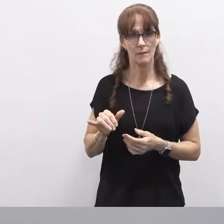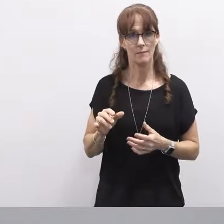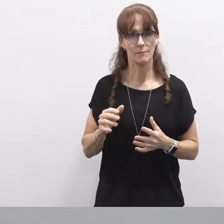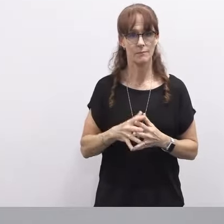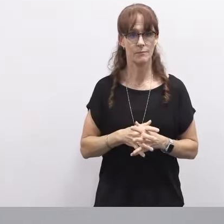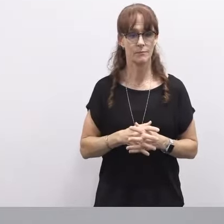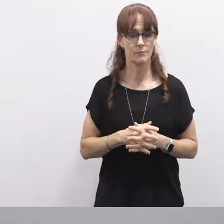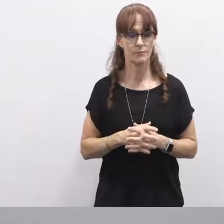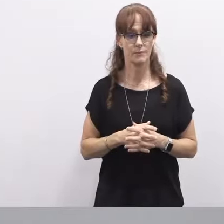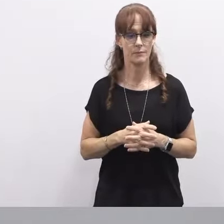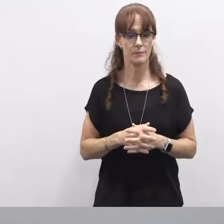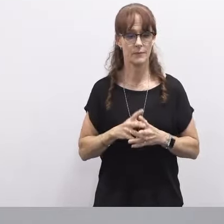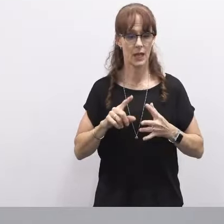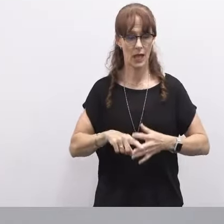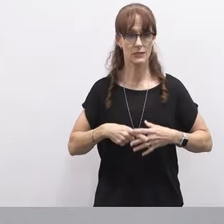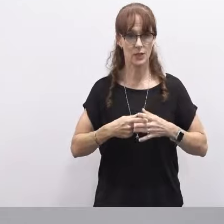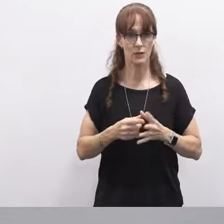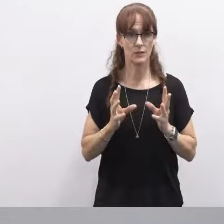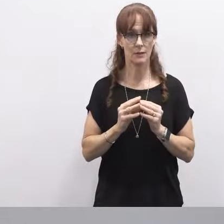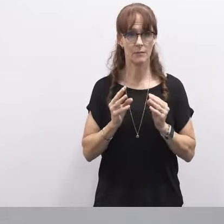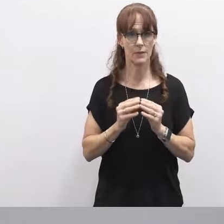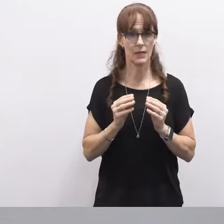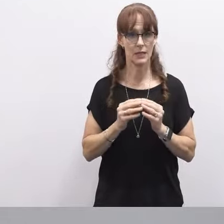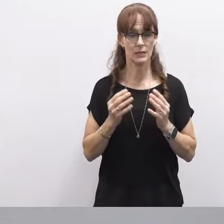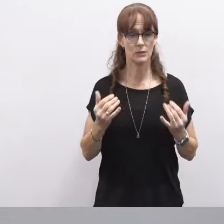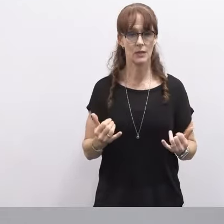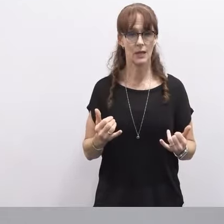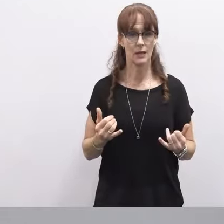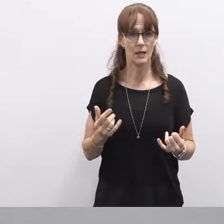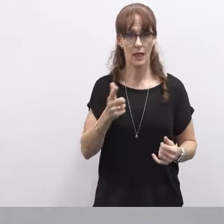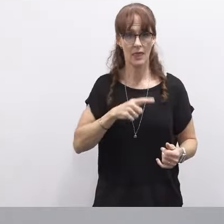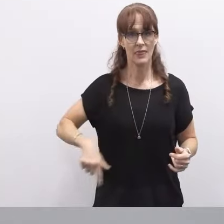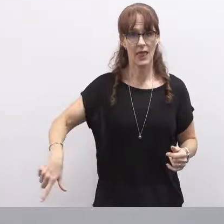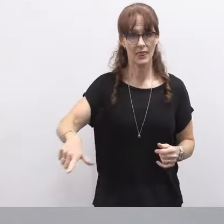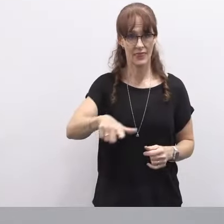I opened up today's meeting with a land acknowledgement.